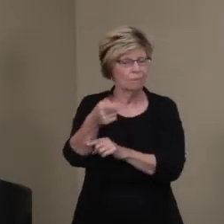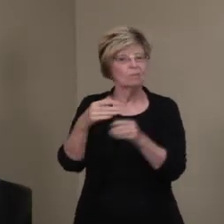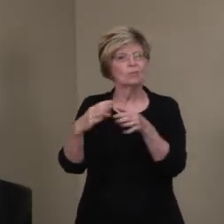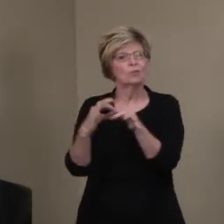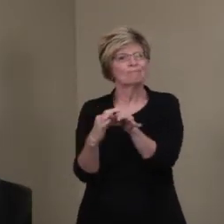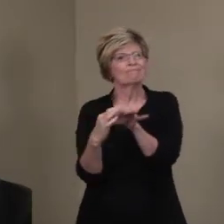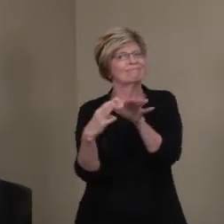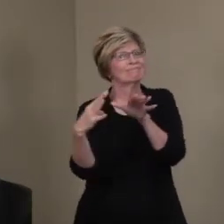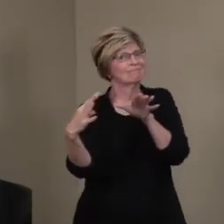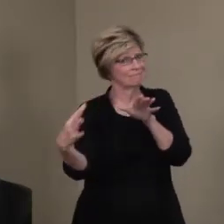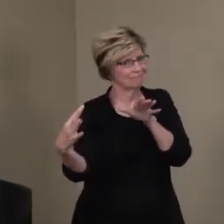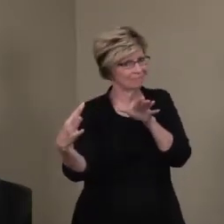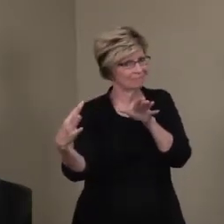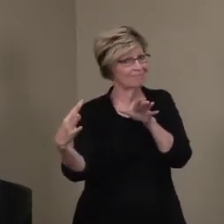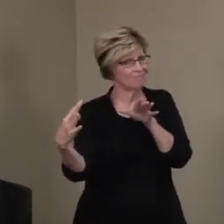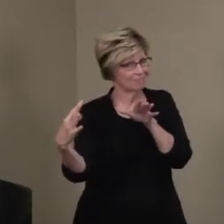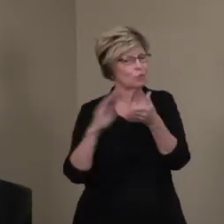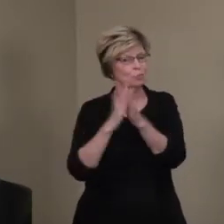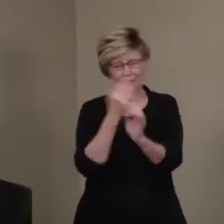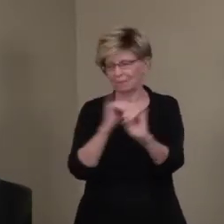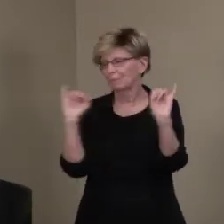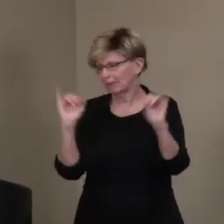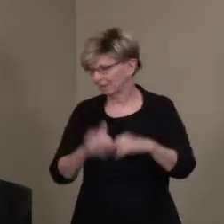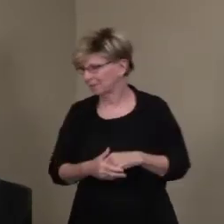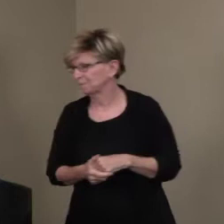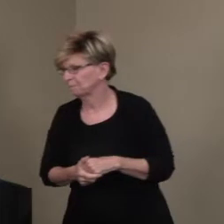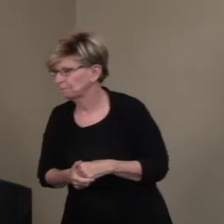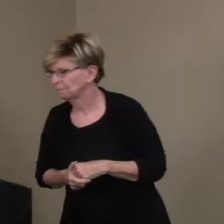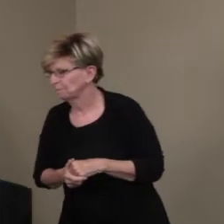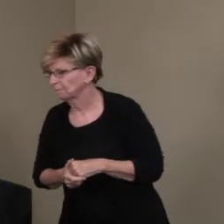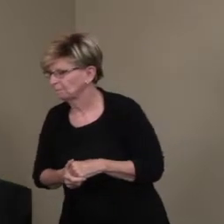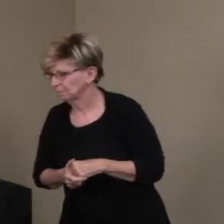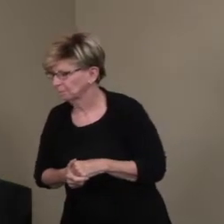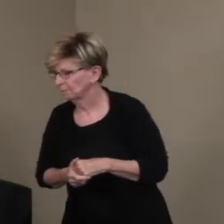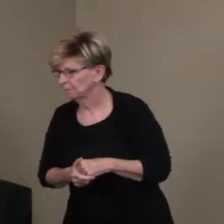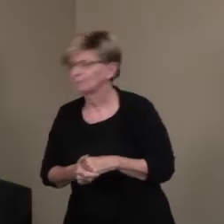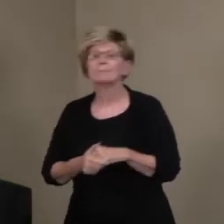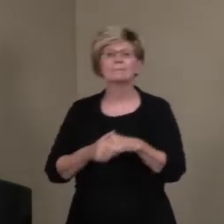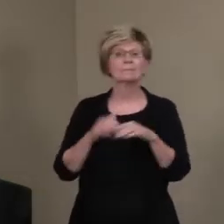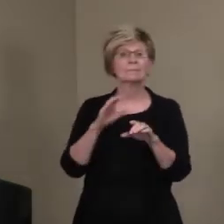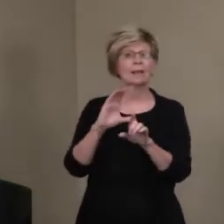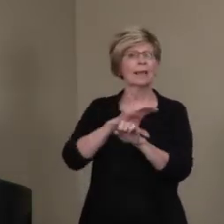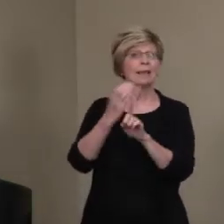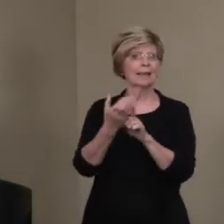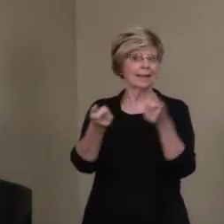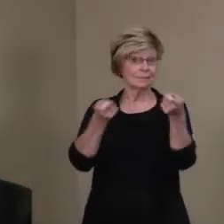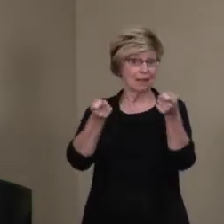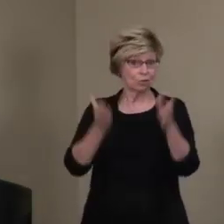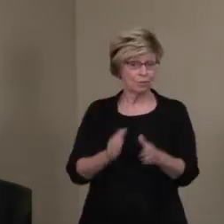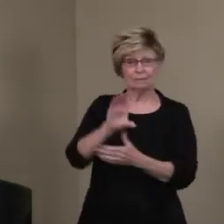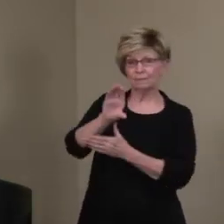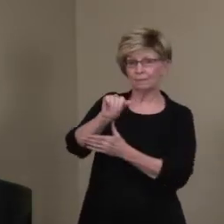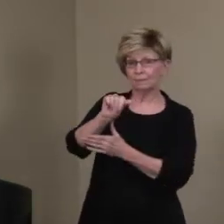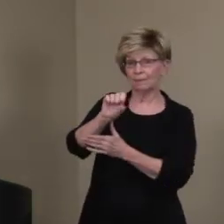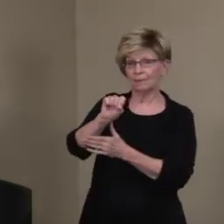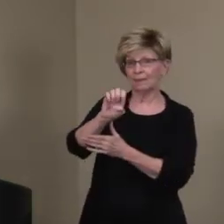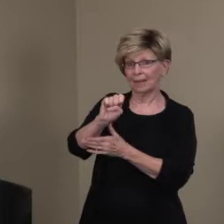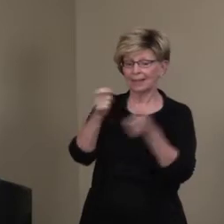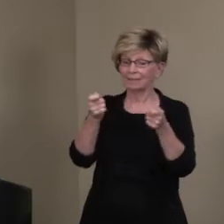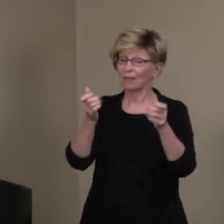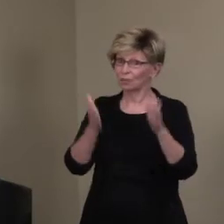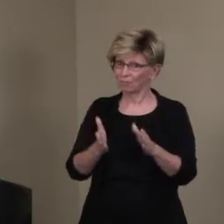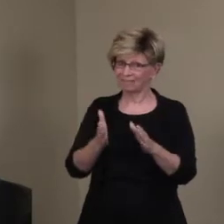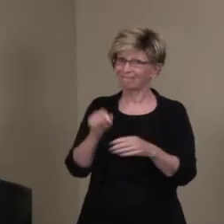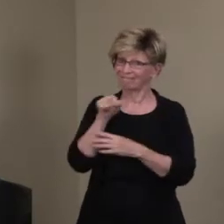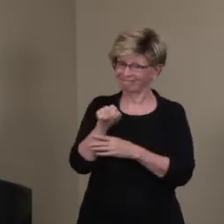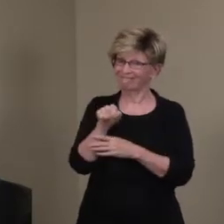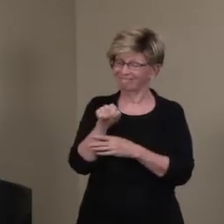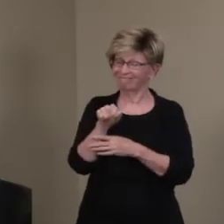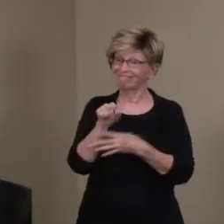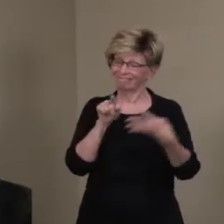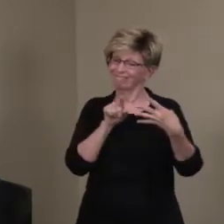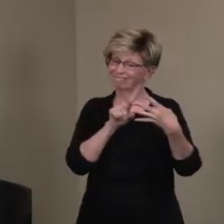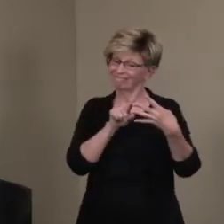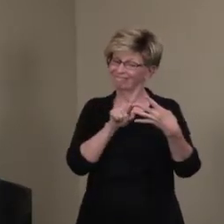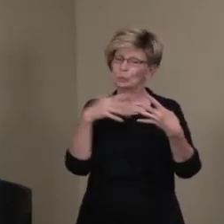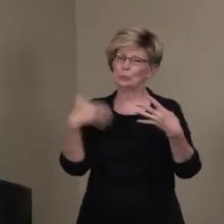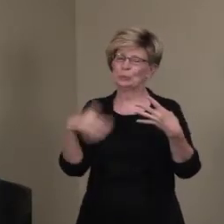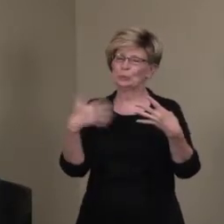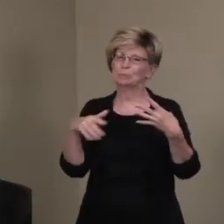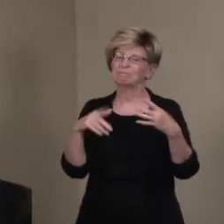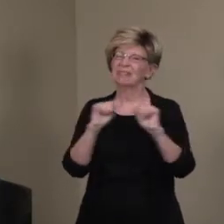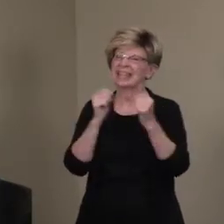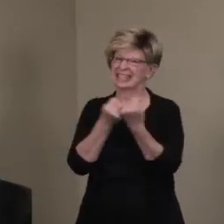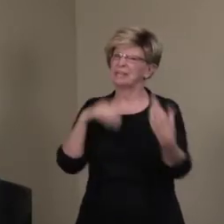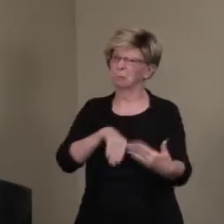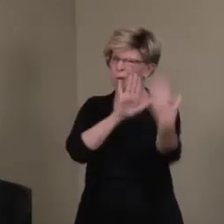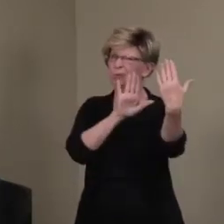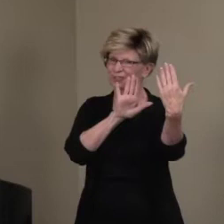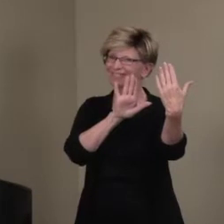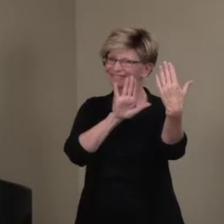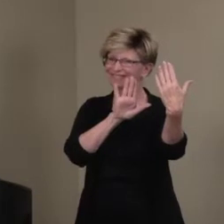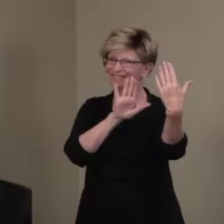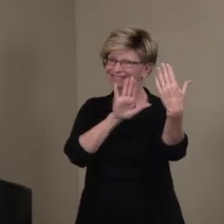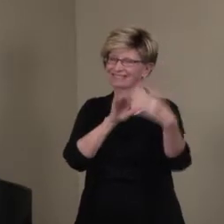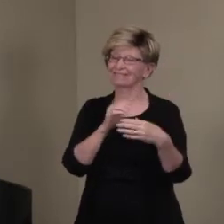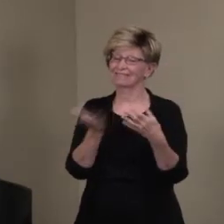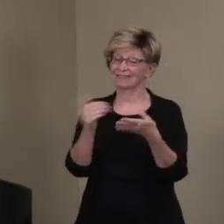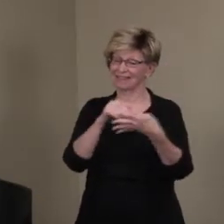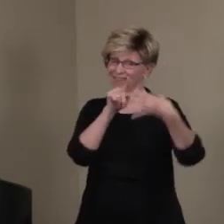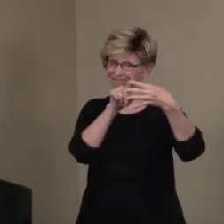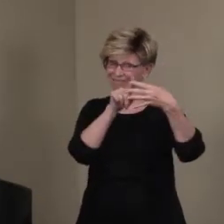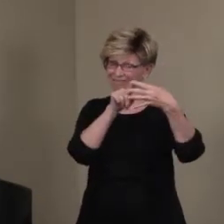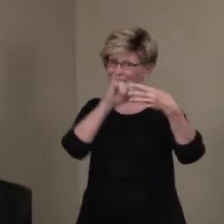need to convince them to let go case management is very much a team approach